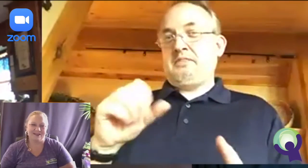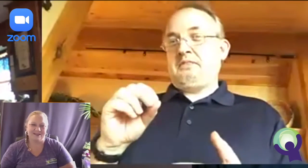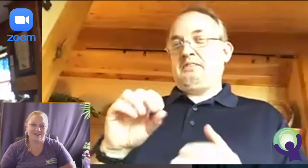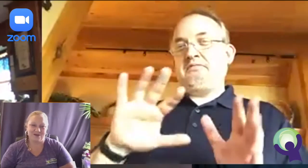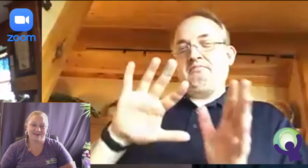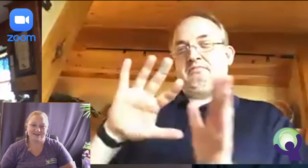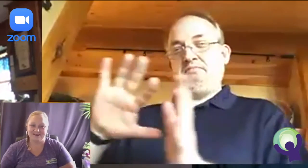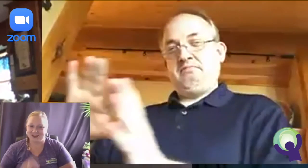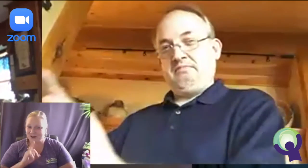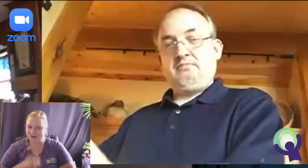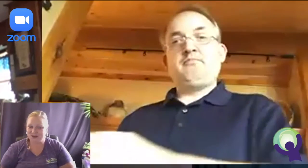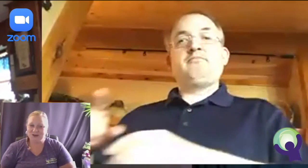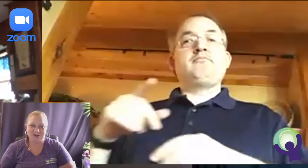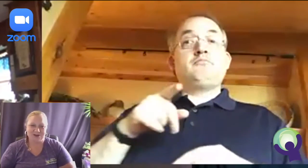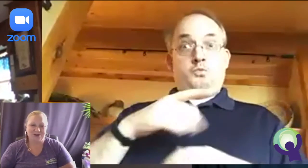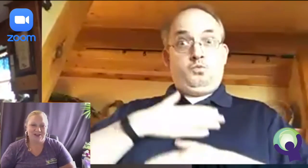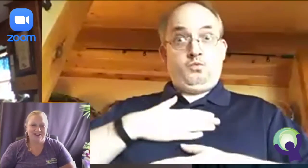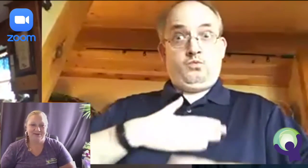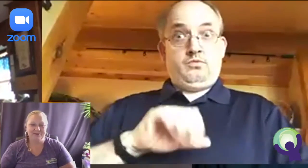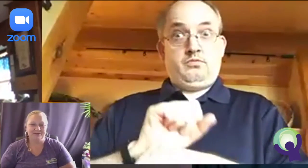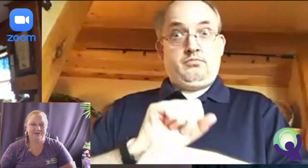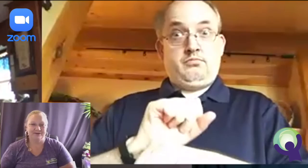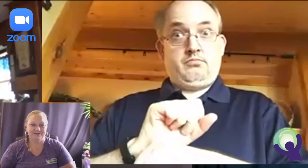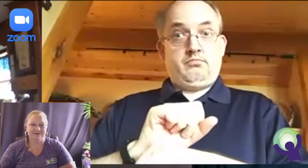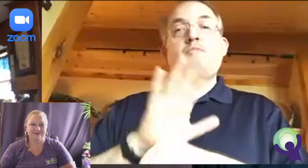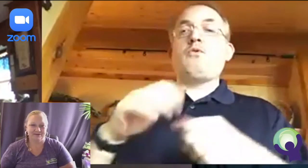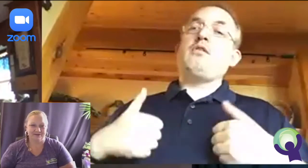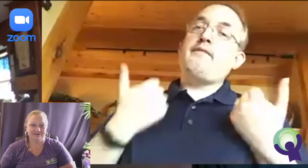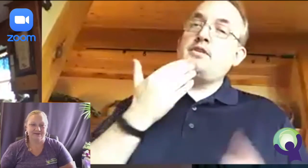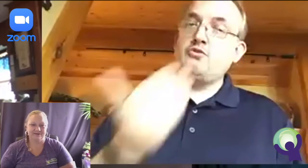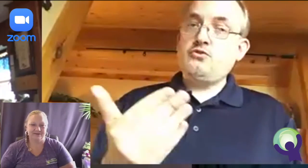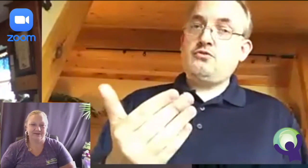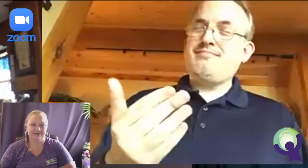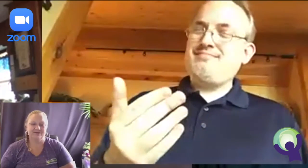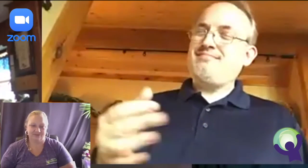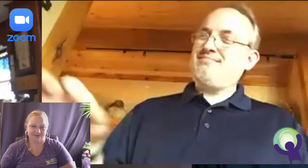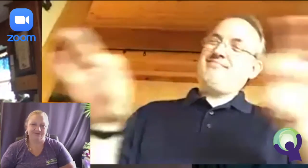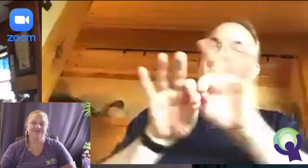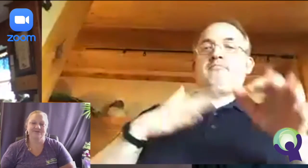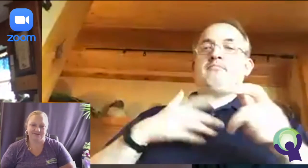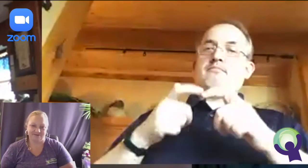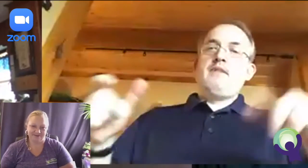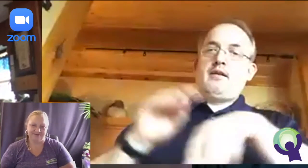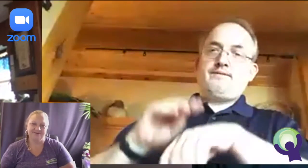right it's not that's so true put that aside. Do you enjoy your work, then that's a good life.